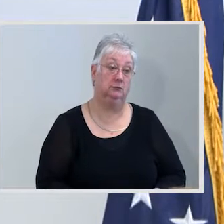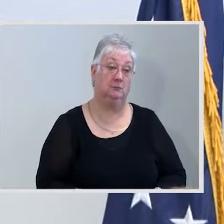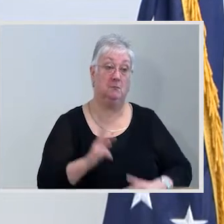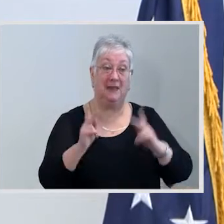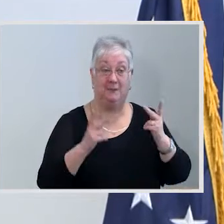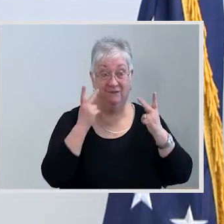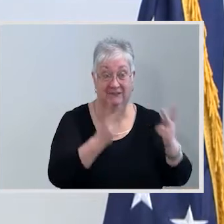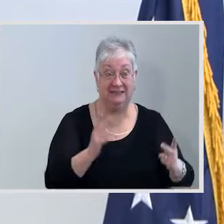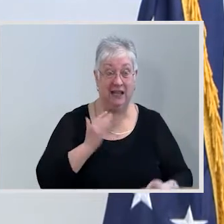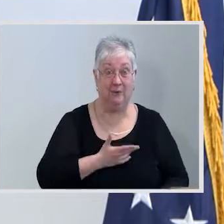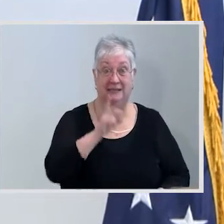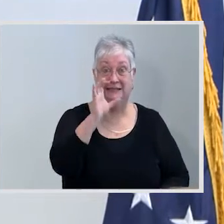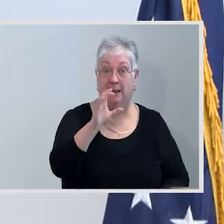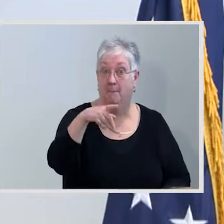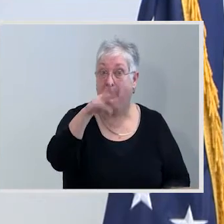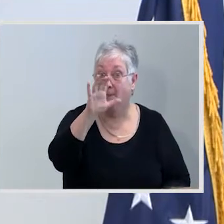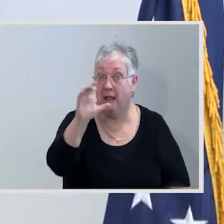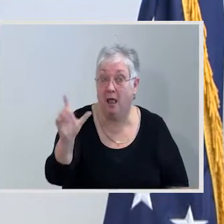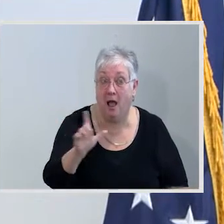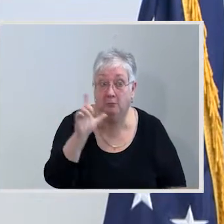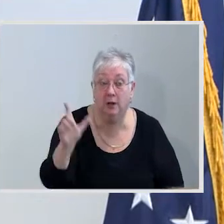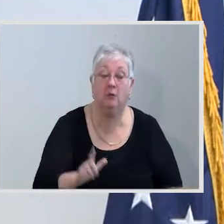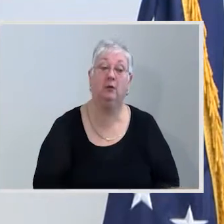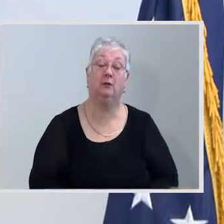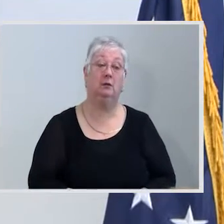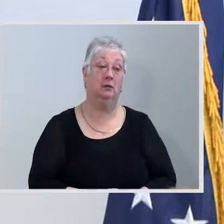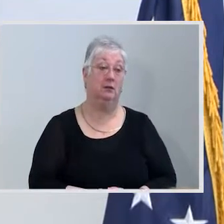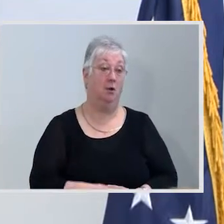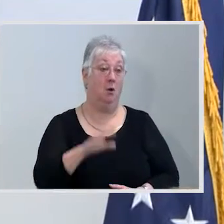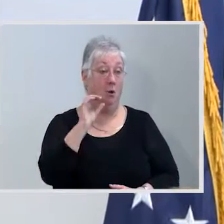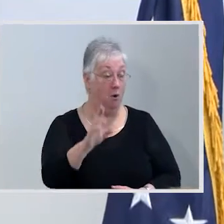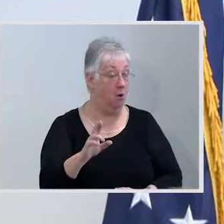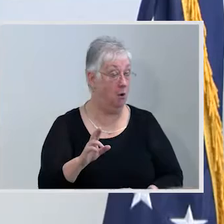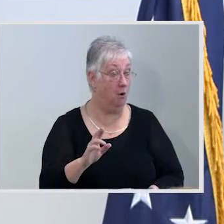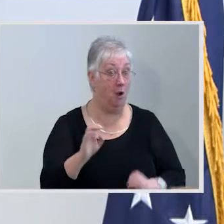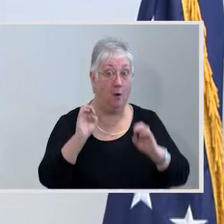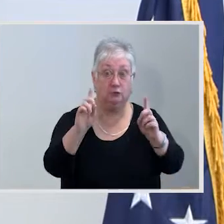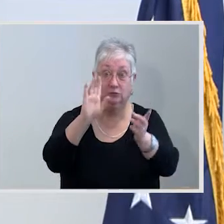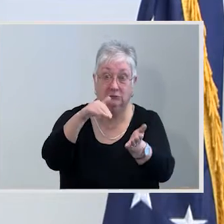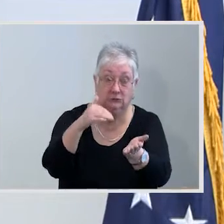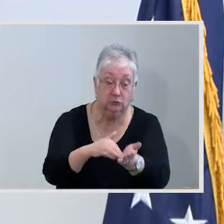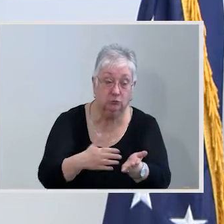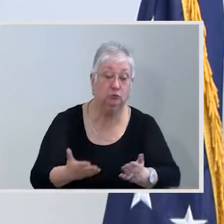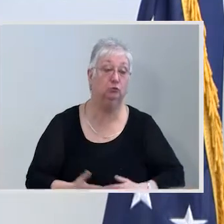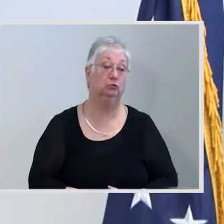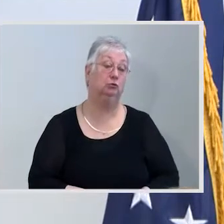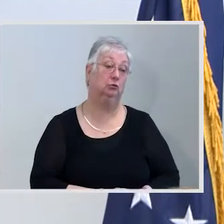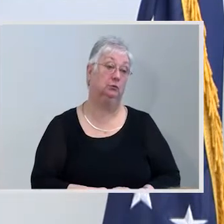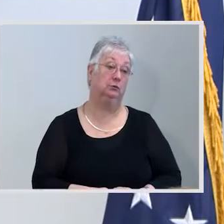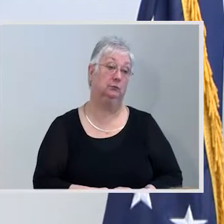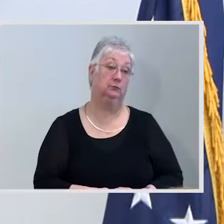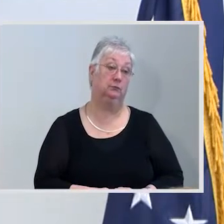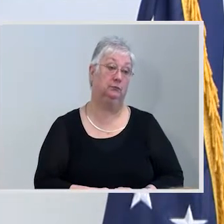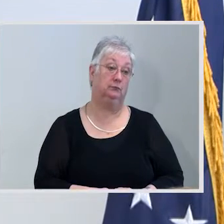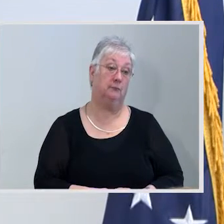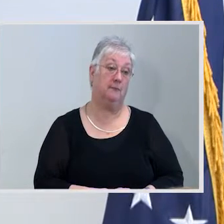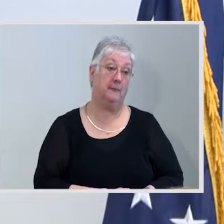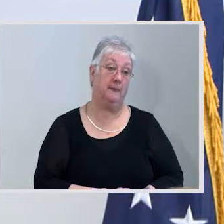AND BECAUSE OF THE ENORMOUS INFLUENCE OF EDUCATION, AS MATT INDICATED, IT ENCOMPASSES THE BIGGEST PIECE OF OUR PIE.